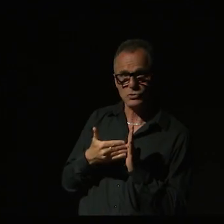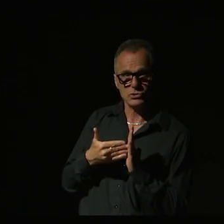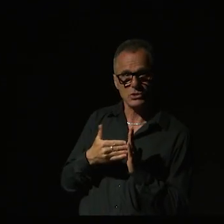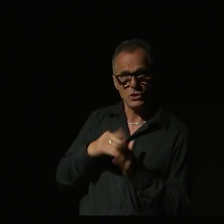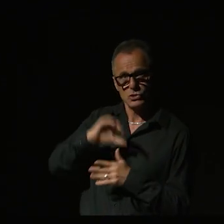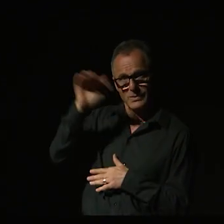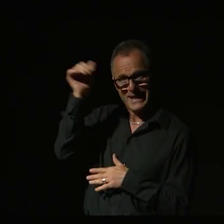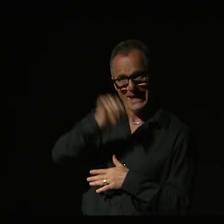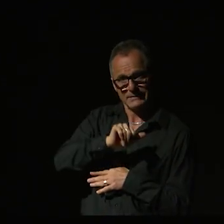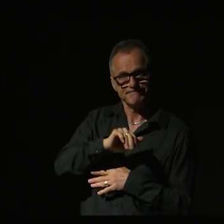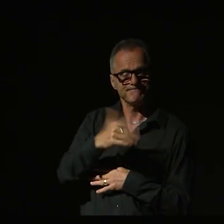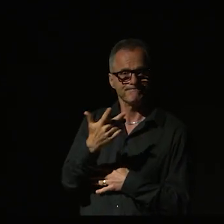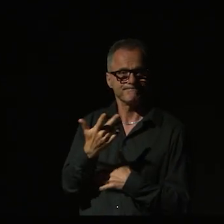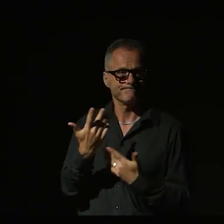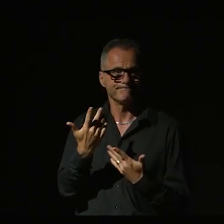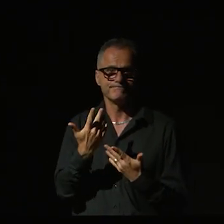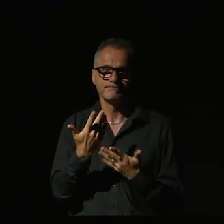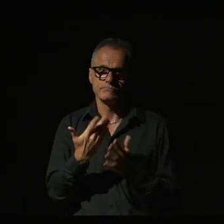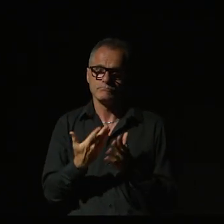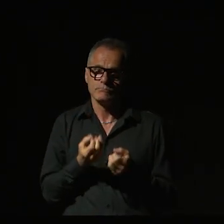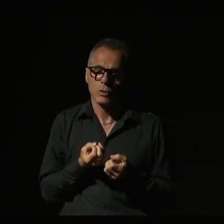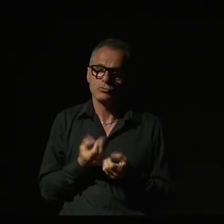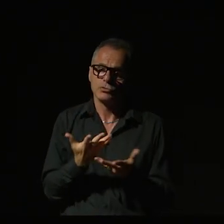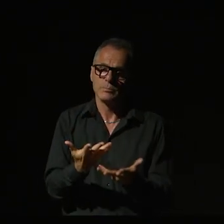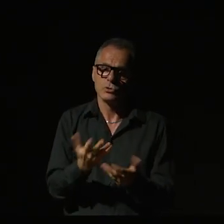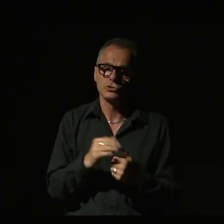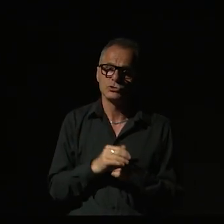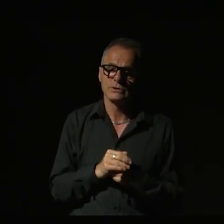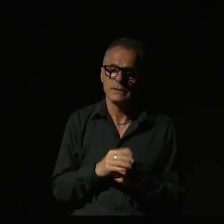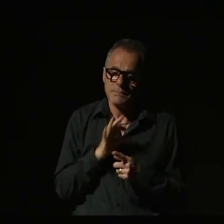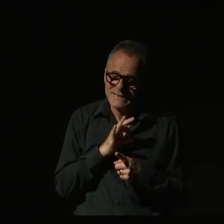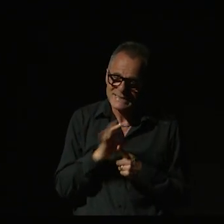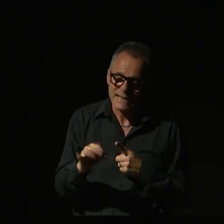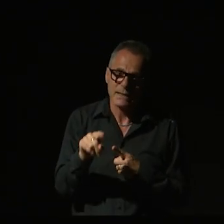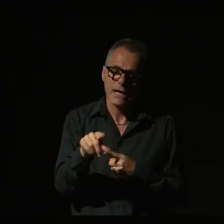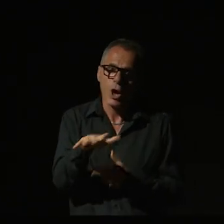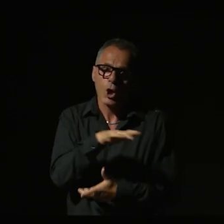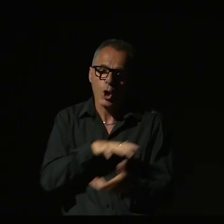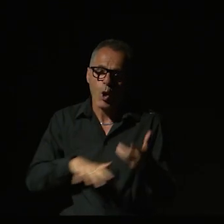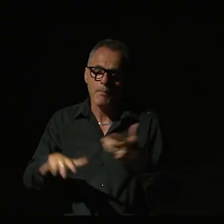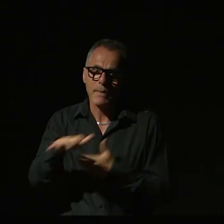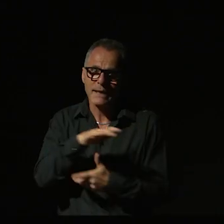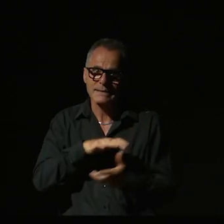and execution of several stages, particularly those requiring complex allegorical content.